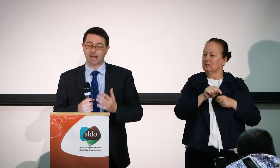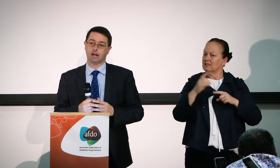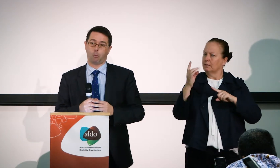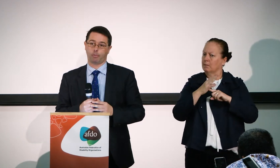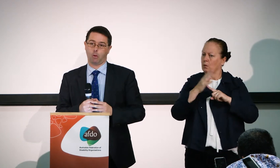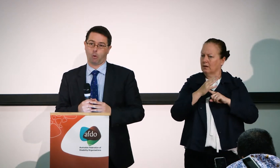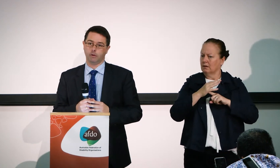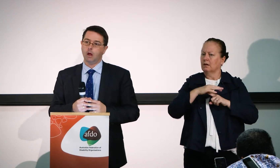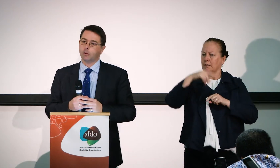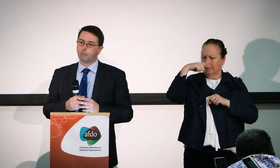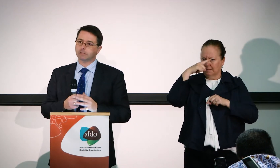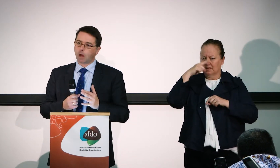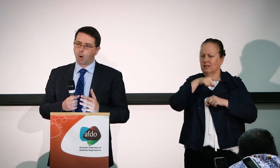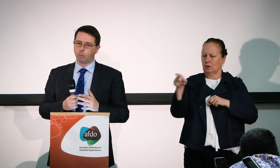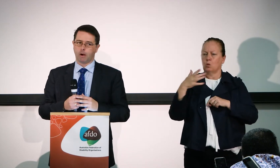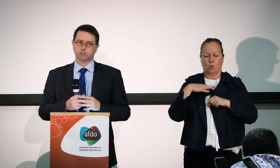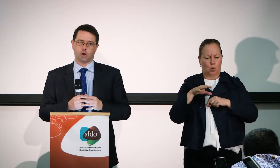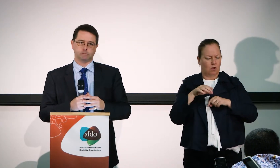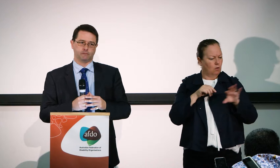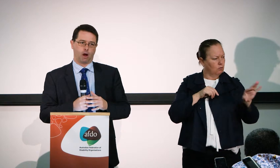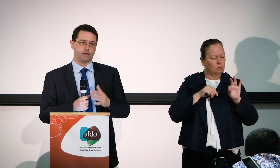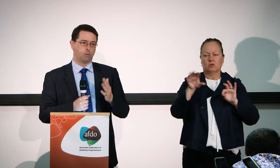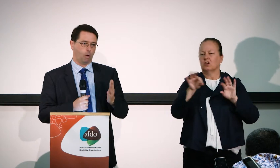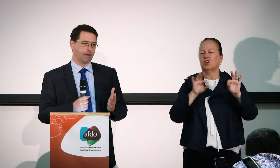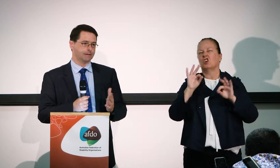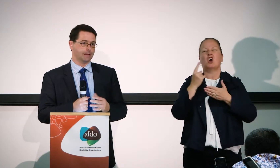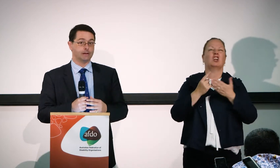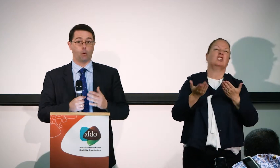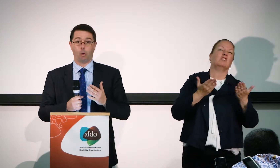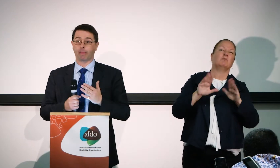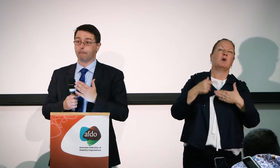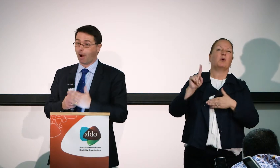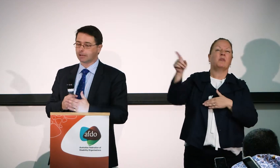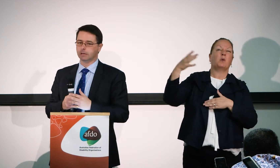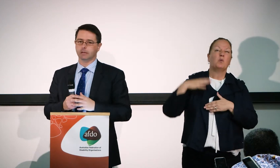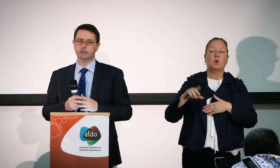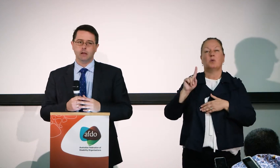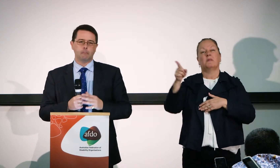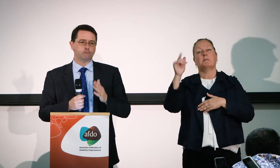to choose exactly what they want. Not be told by a service provider what they need or what they might need,